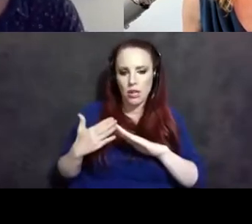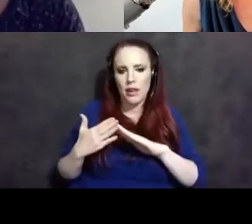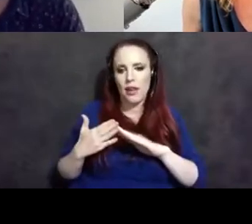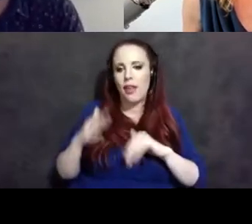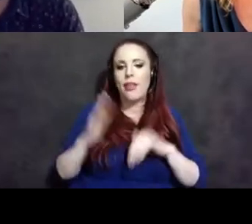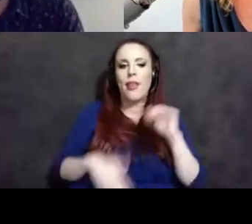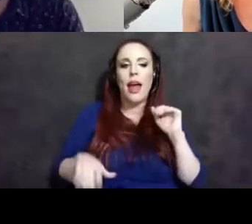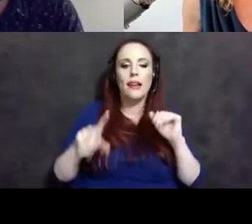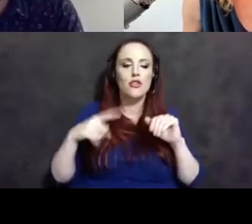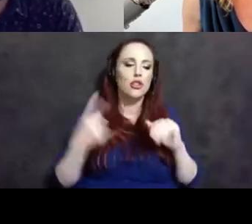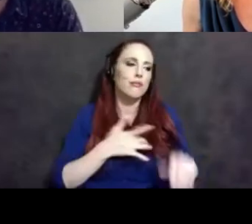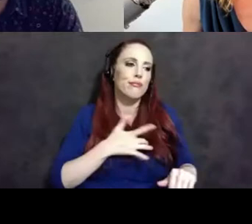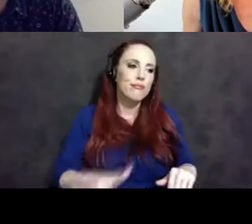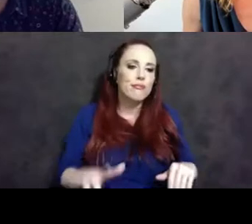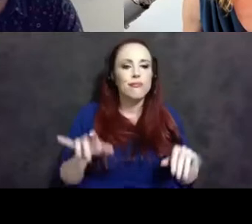usual ways that you are being preached about.